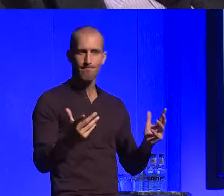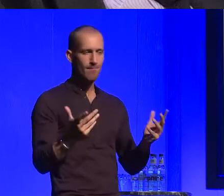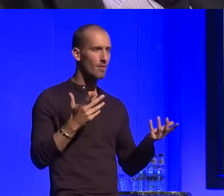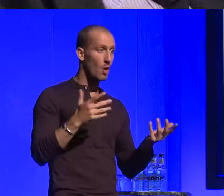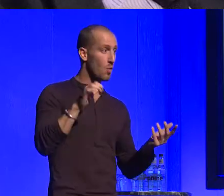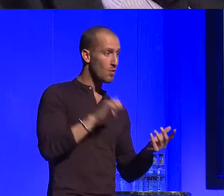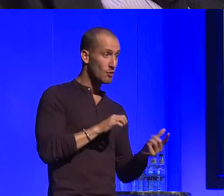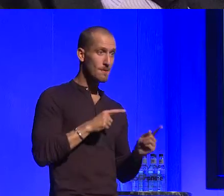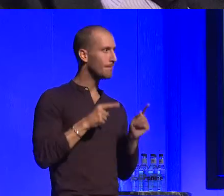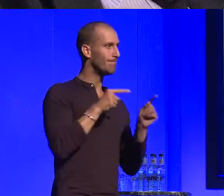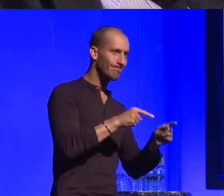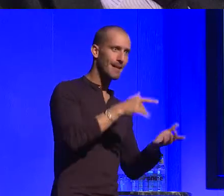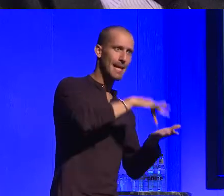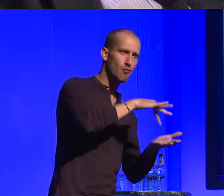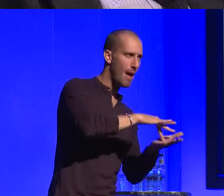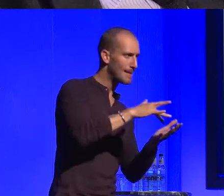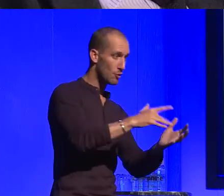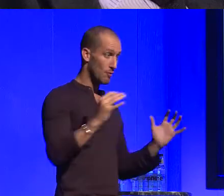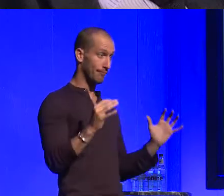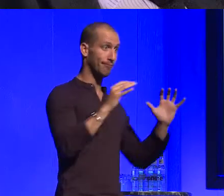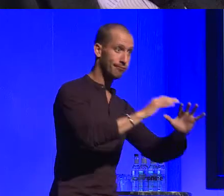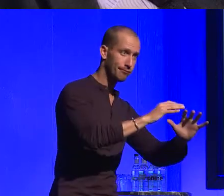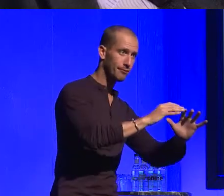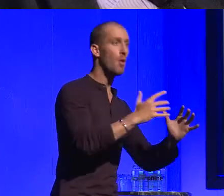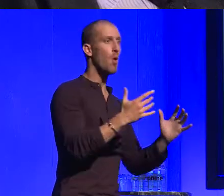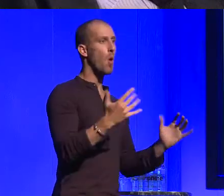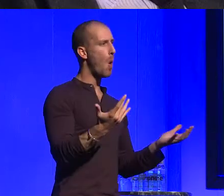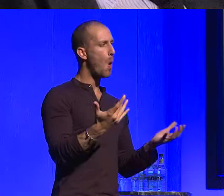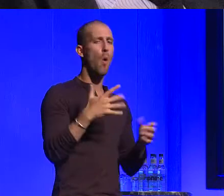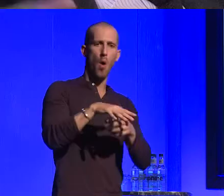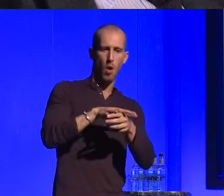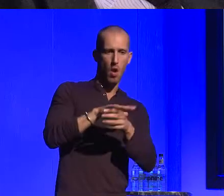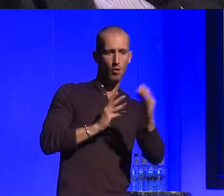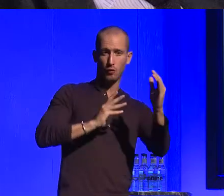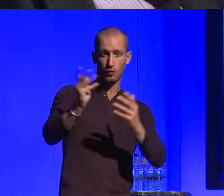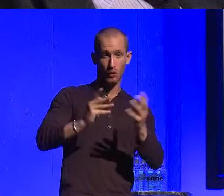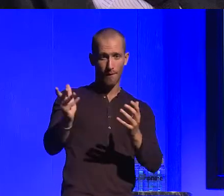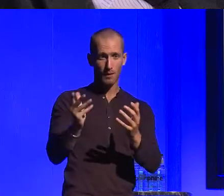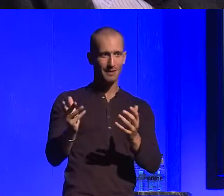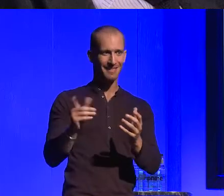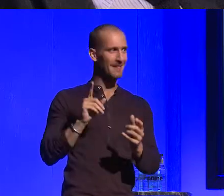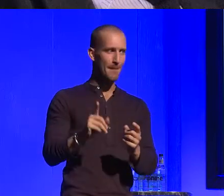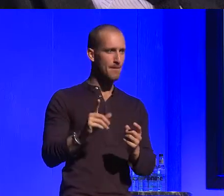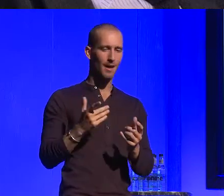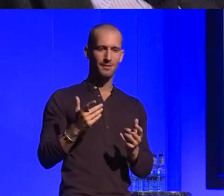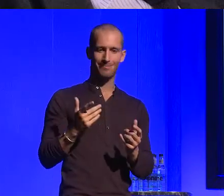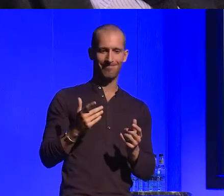go for centralisation, or is this idea of localised services so precious that that holds all that back and we lose the gains we might have?